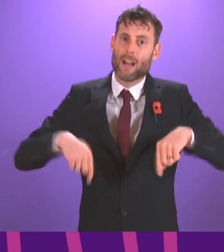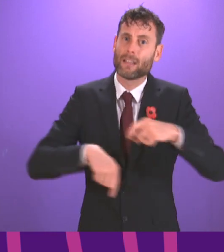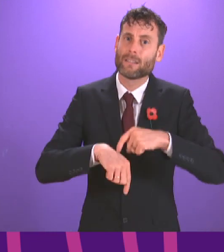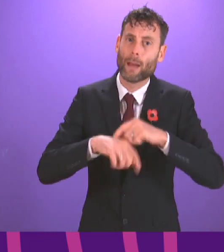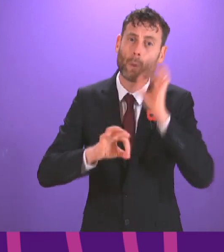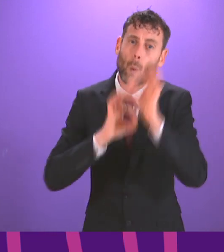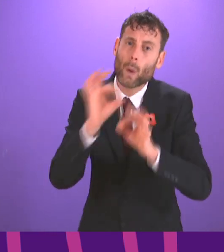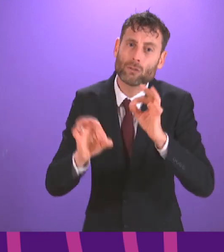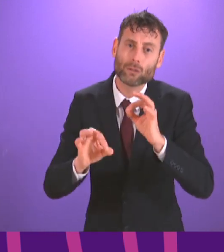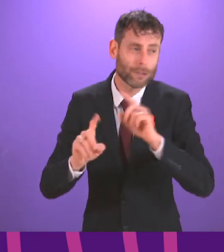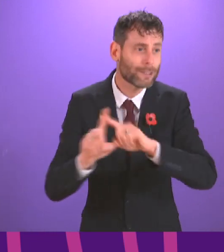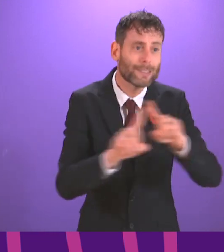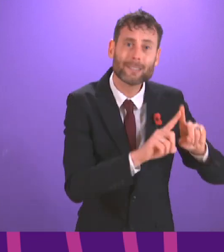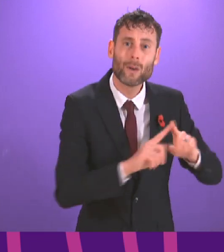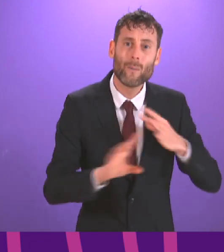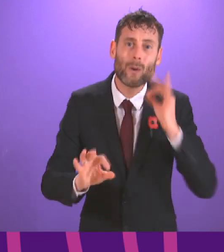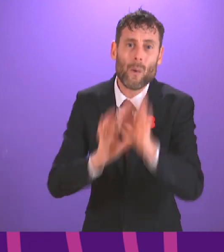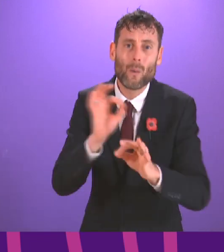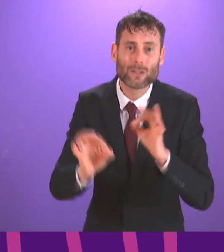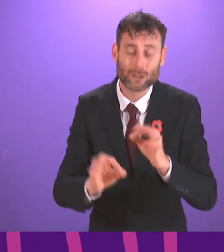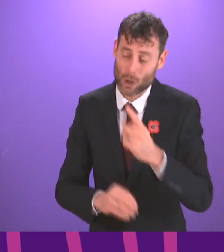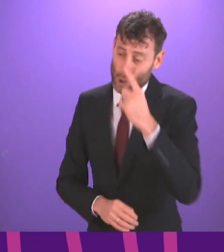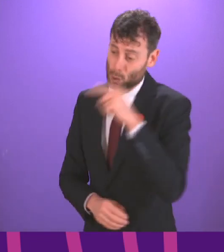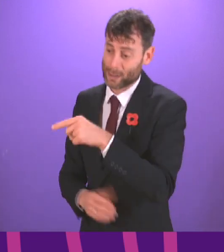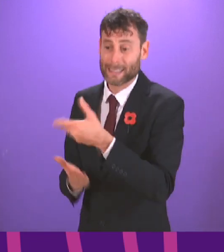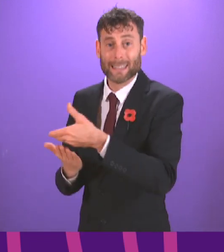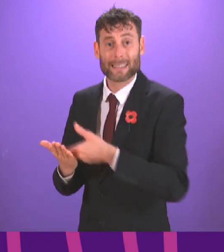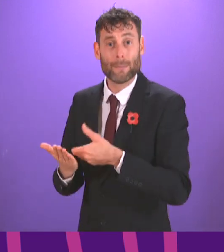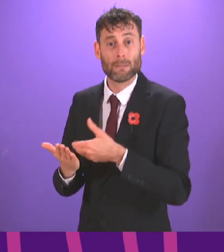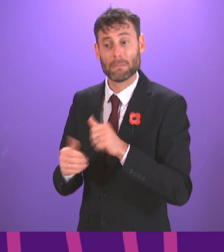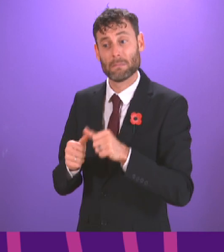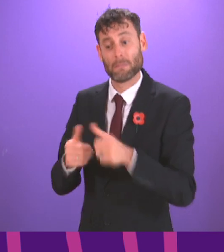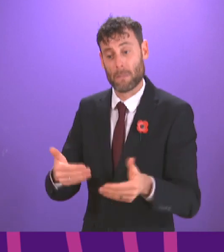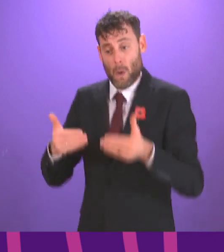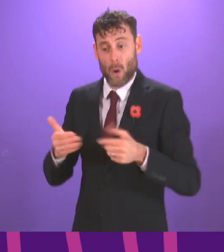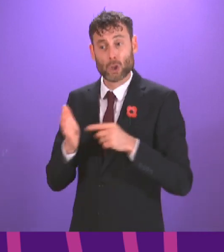to be raised? A statement could perhaps be made on Tuesday. Could the bureau also consider